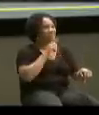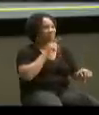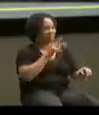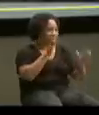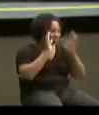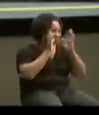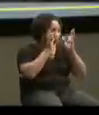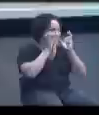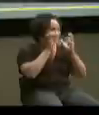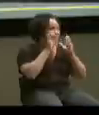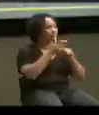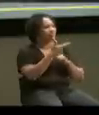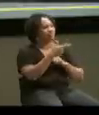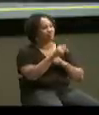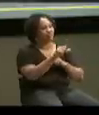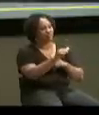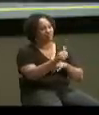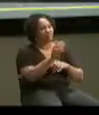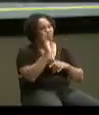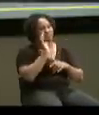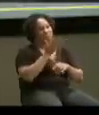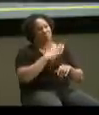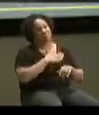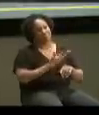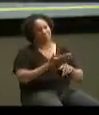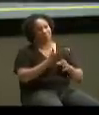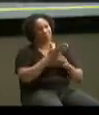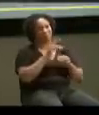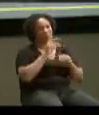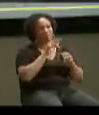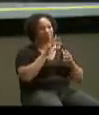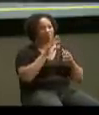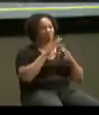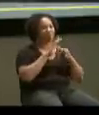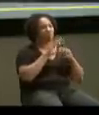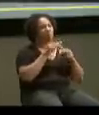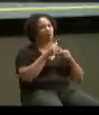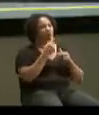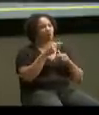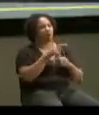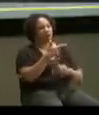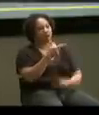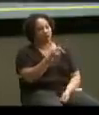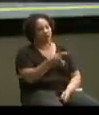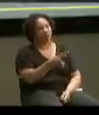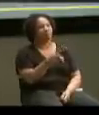TO ACTUALLY LISTEN TO WHAT GSA WILL SHARE WITH YOU ON THE GREEN